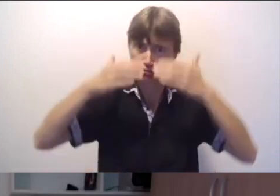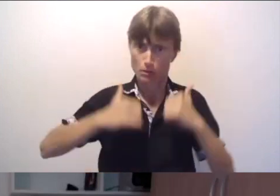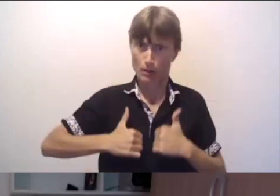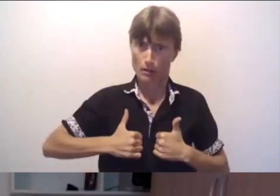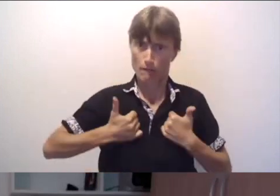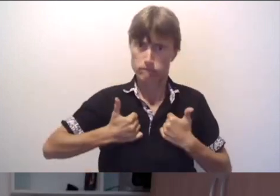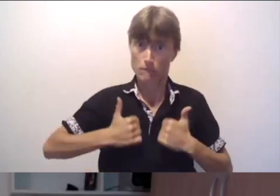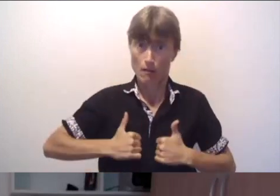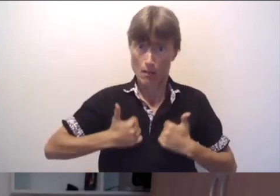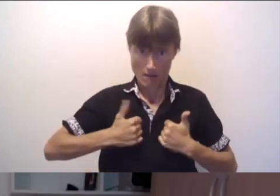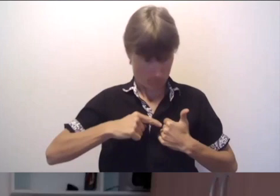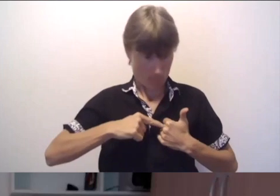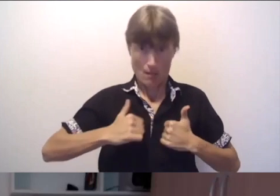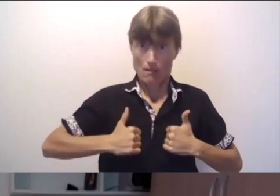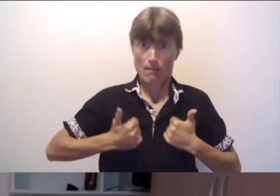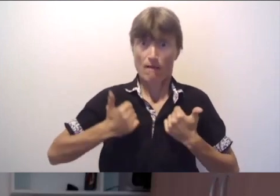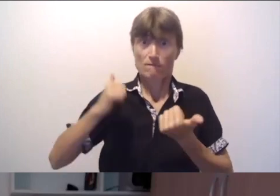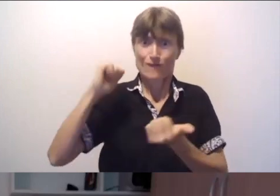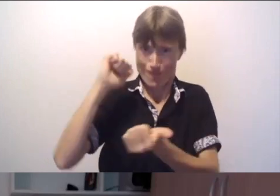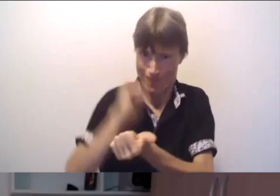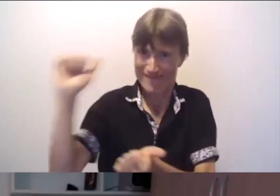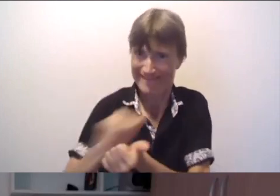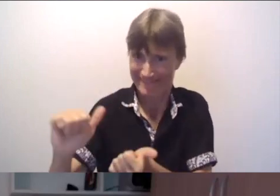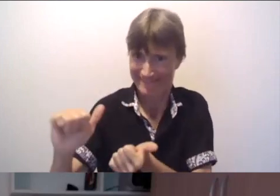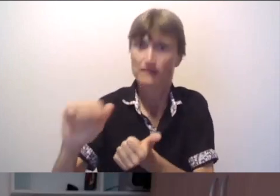the little clip that you saw on ryan those early animations